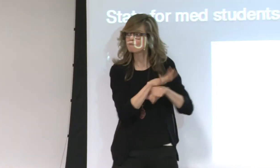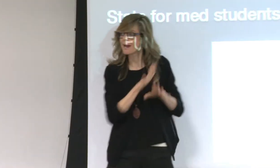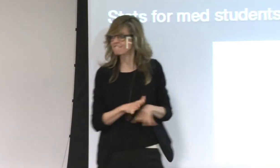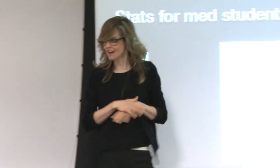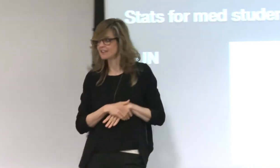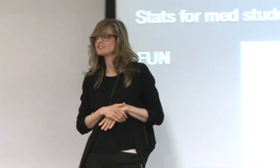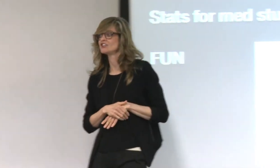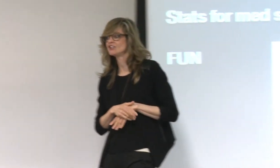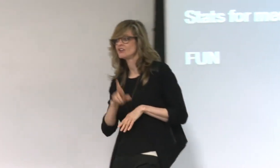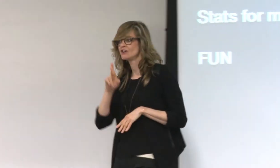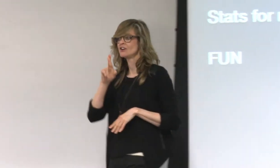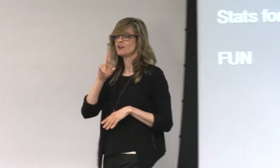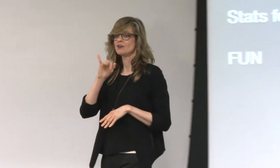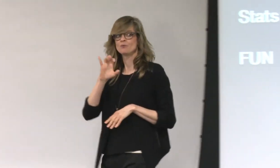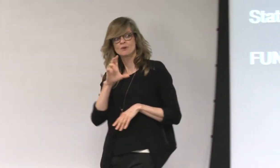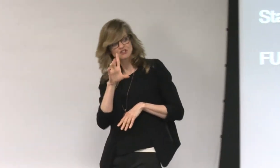THIS WAS MY PROFESSOR-- RICHARD OLSHEN.